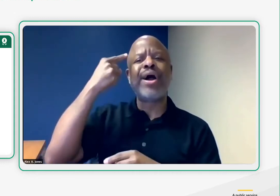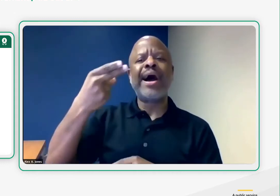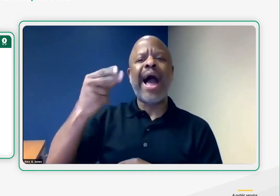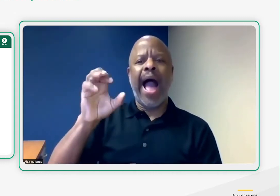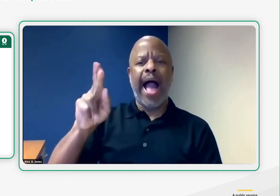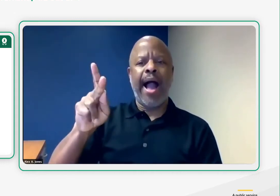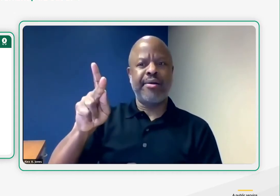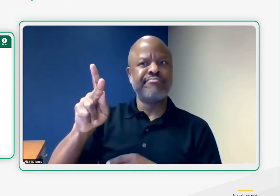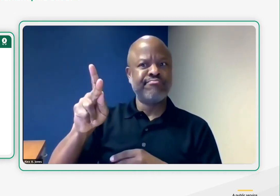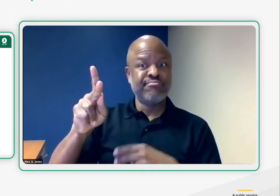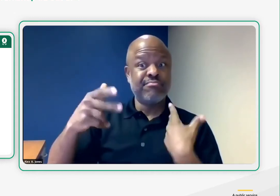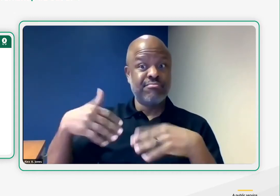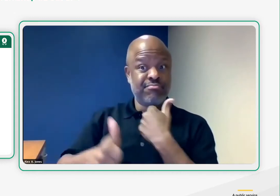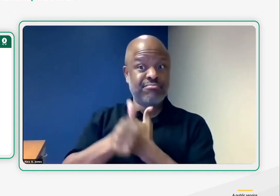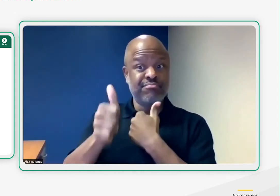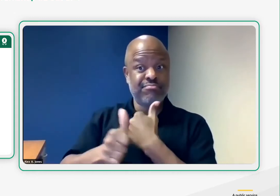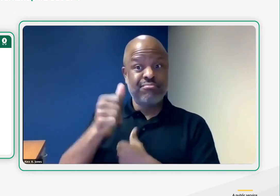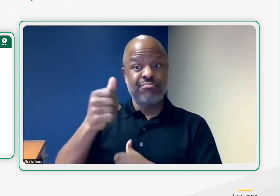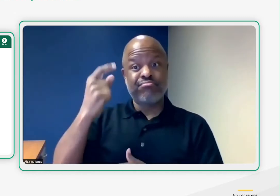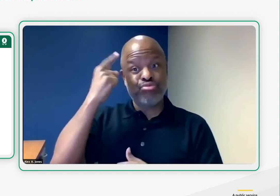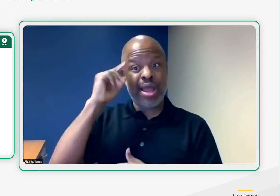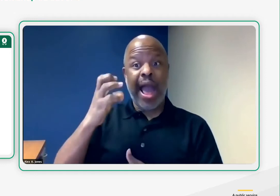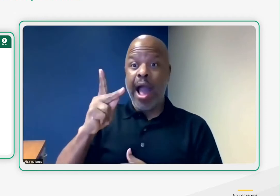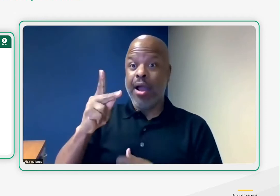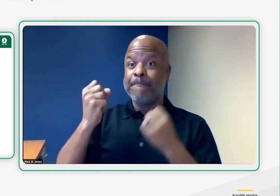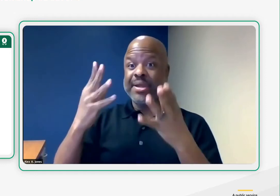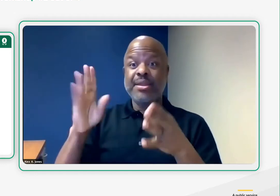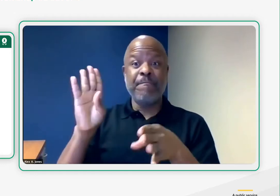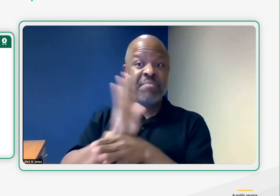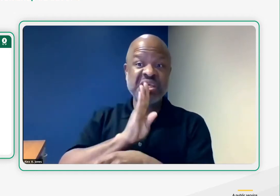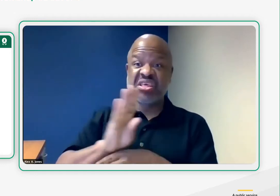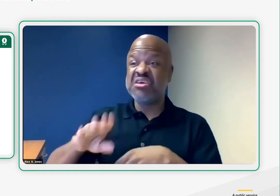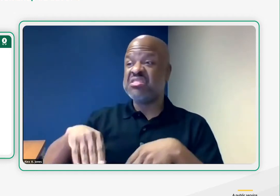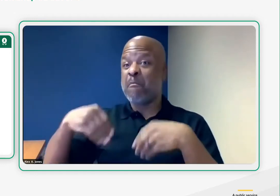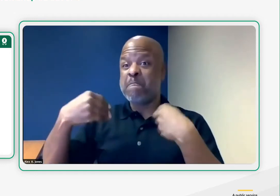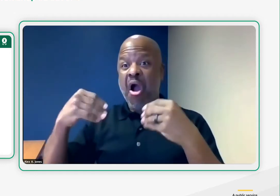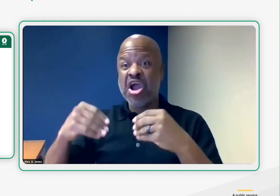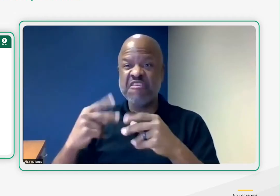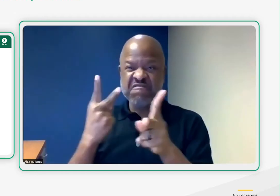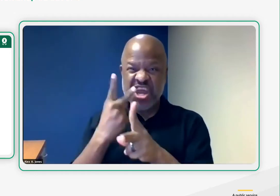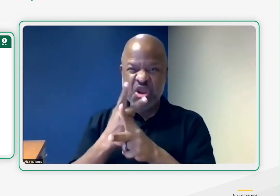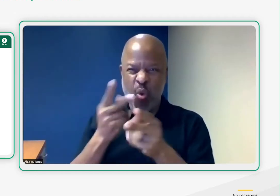So this one's called a brain hack.